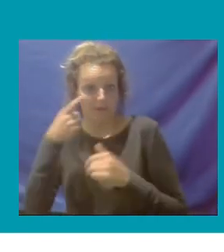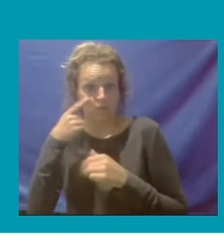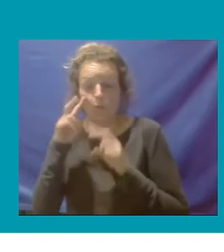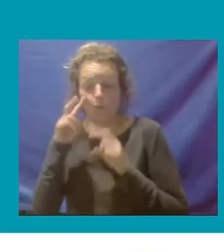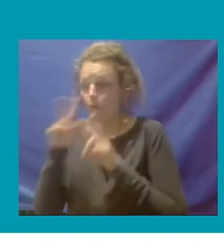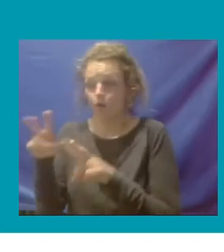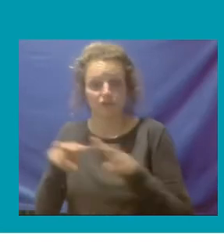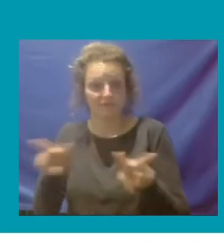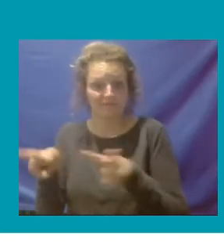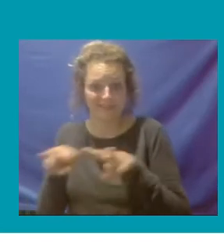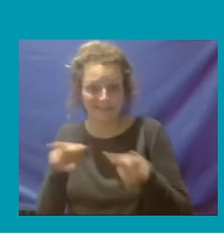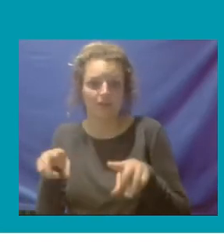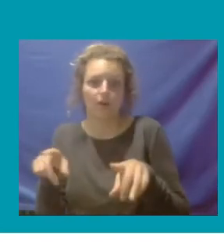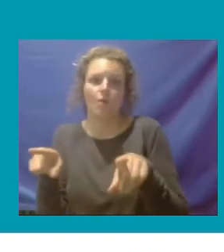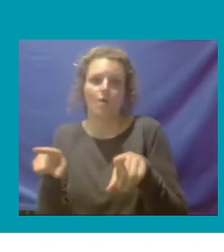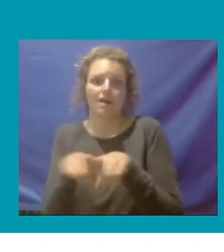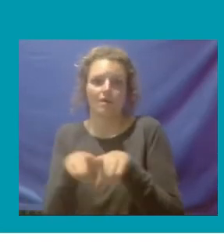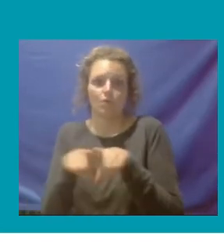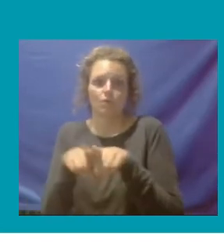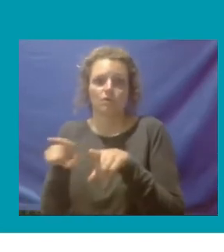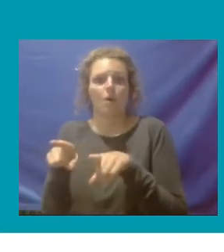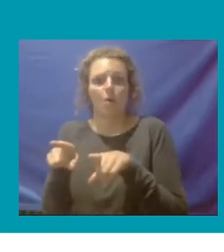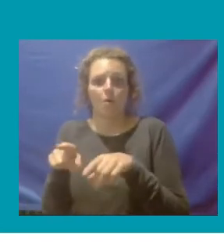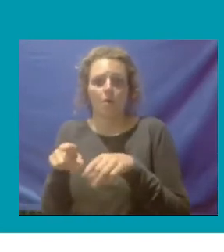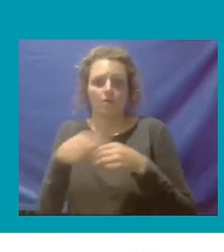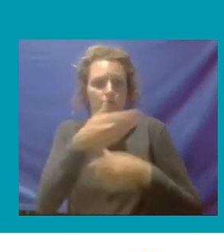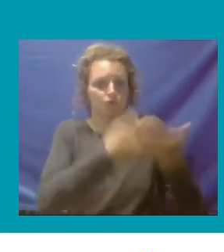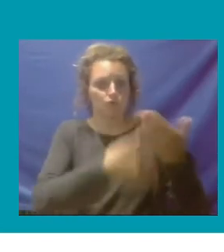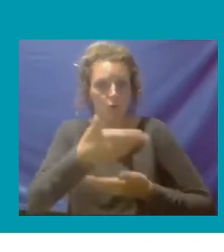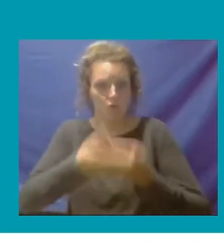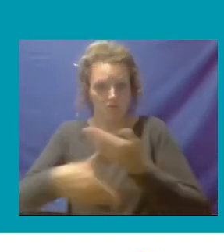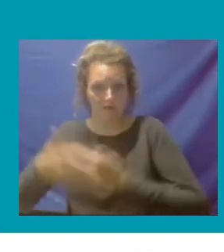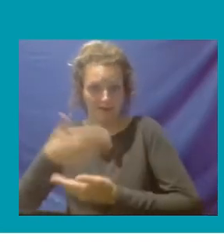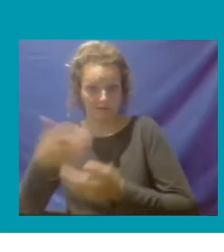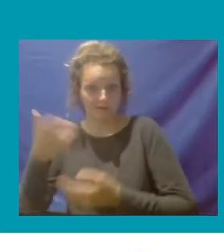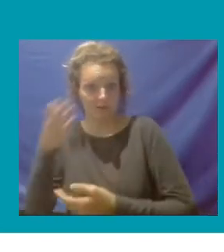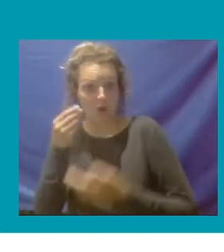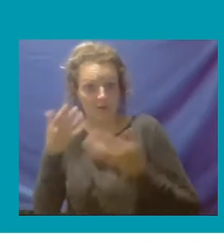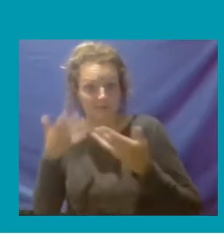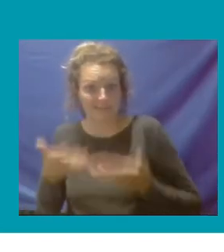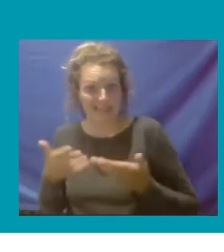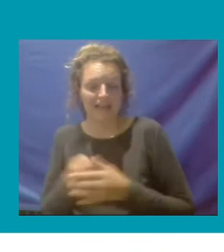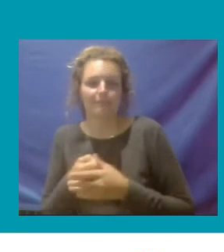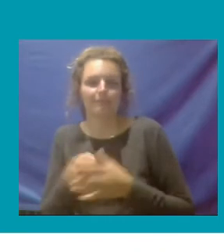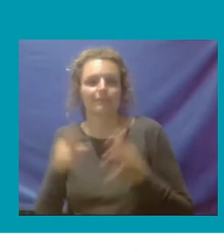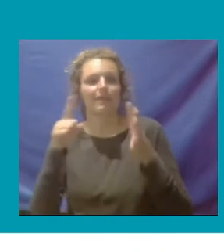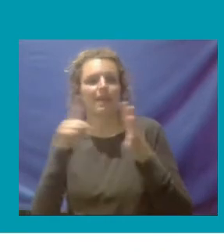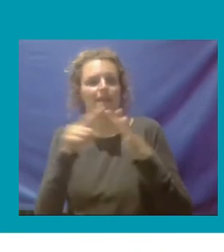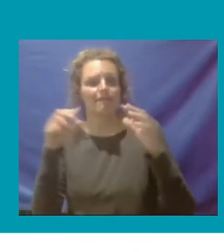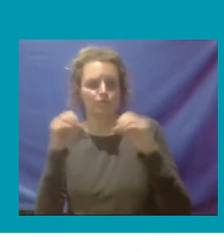We've seen the Evenbreak Career Hive has taken a real 360 degree approach to the issue.